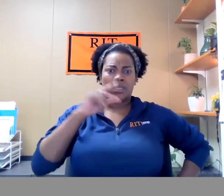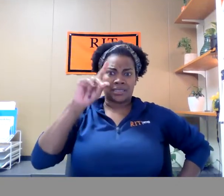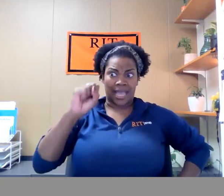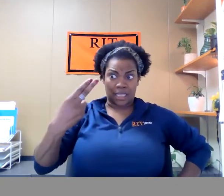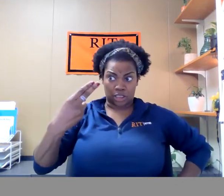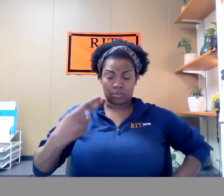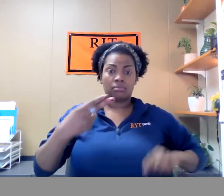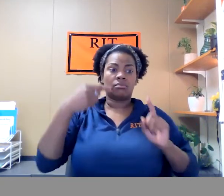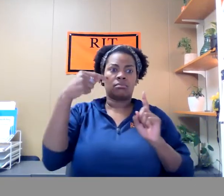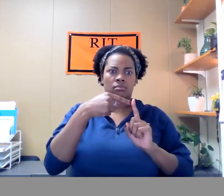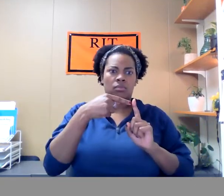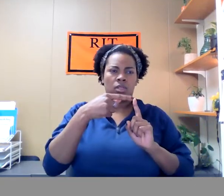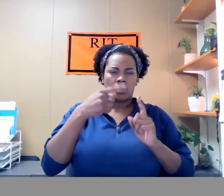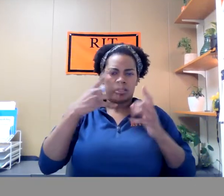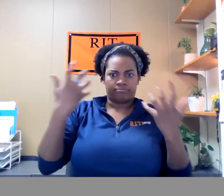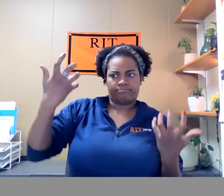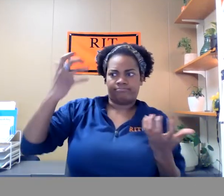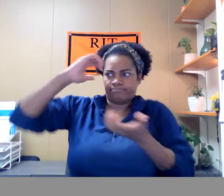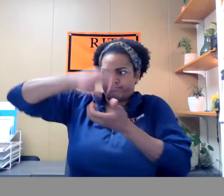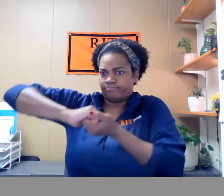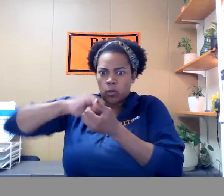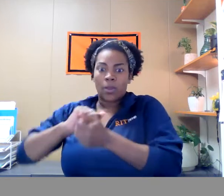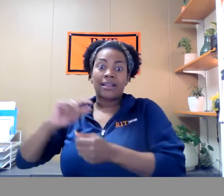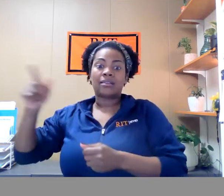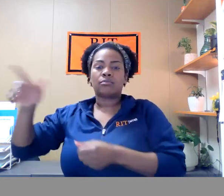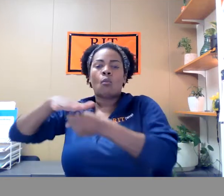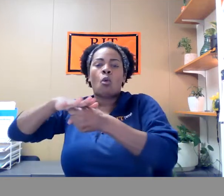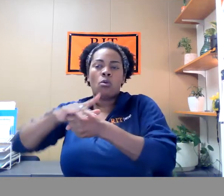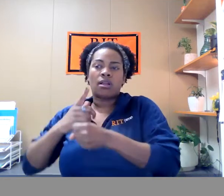Sweet Dash is a collaborative from local candy shops